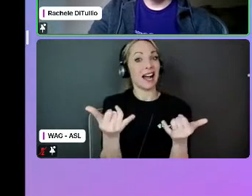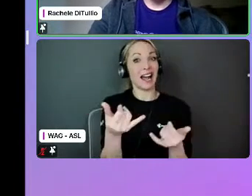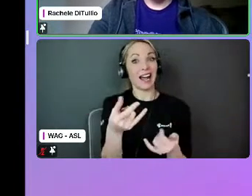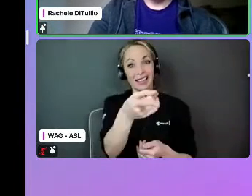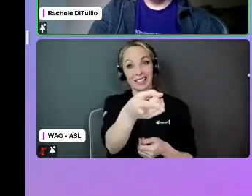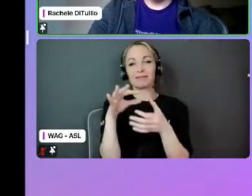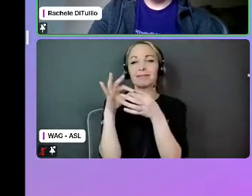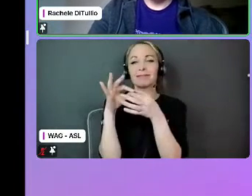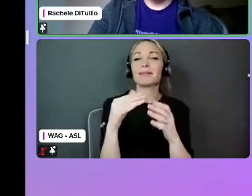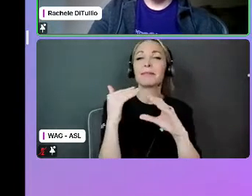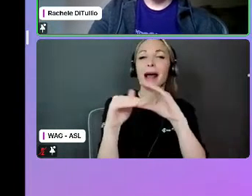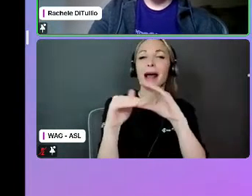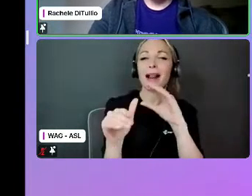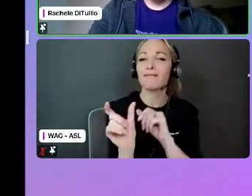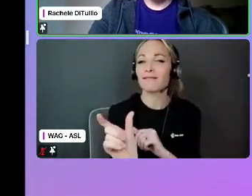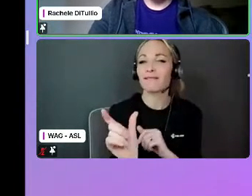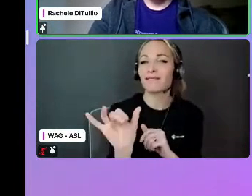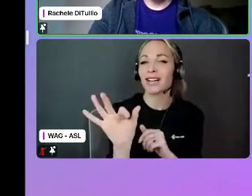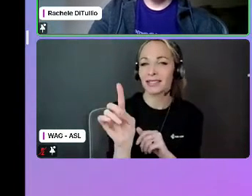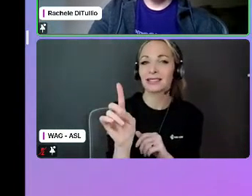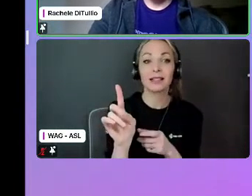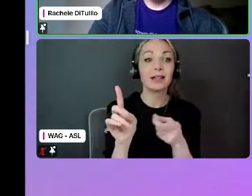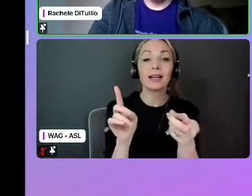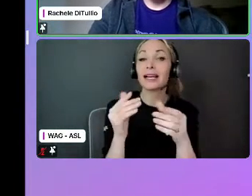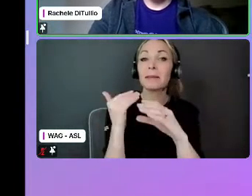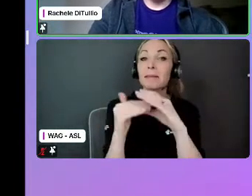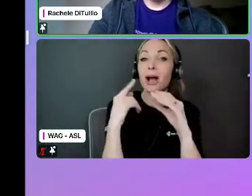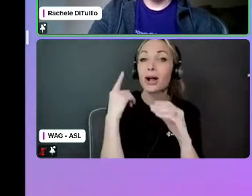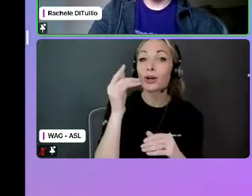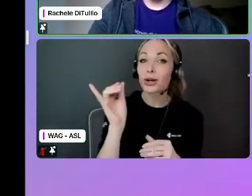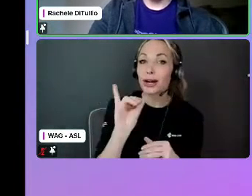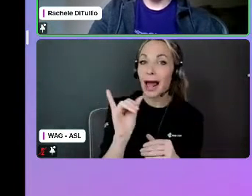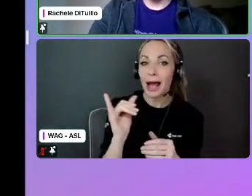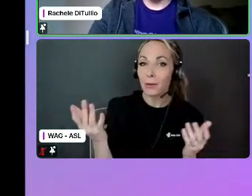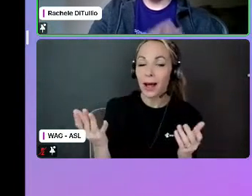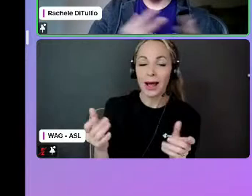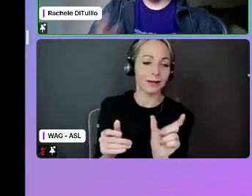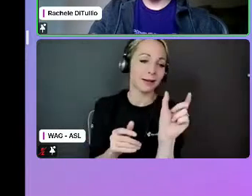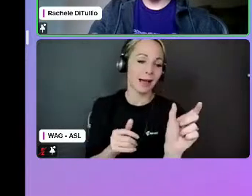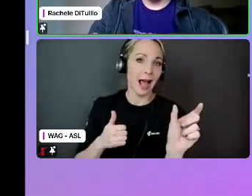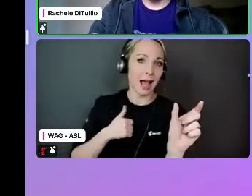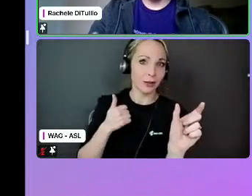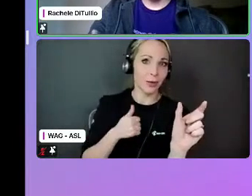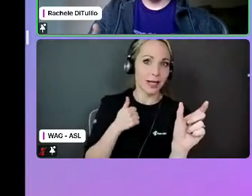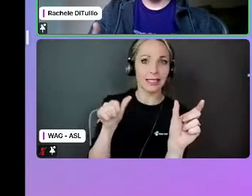link our help text for birthday format. Now this is